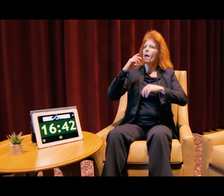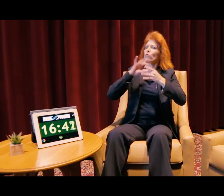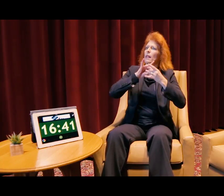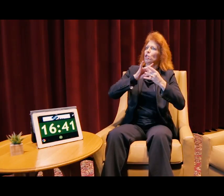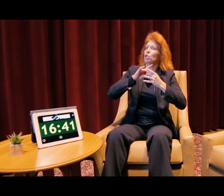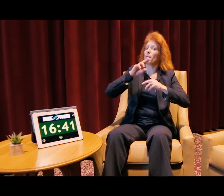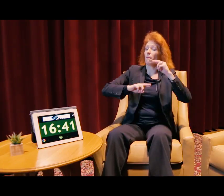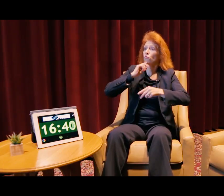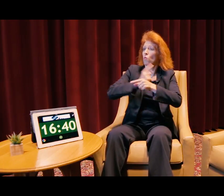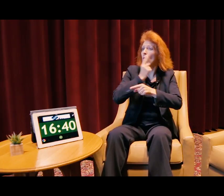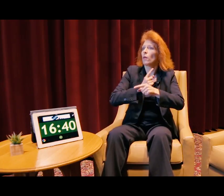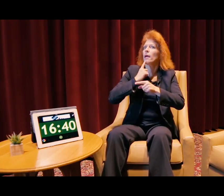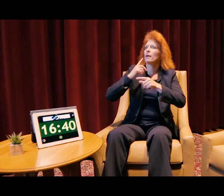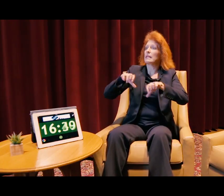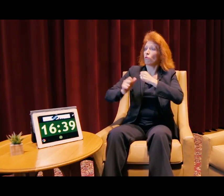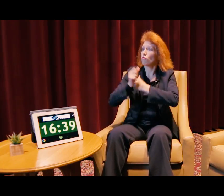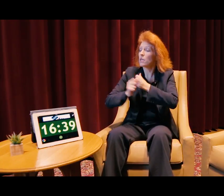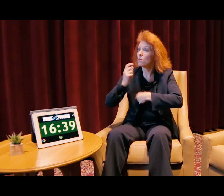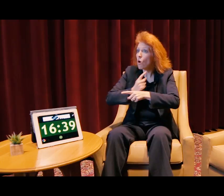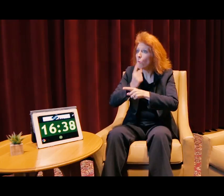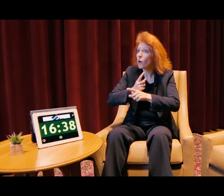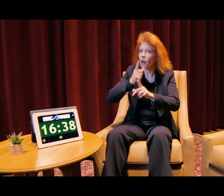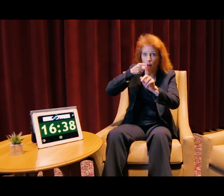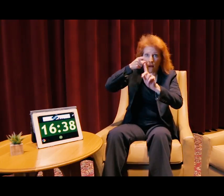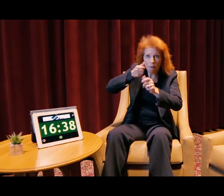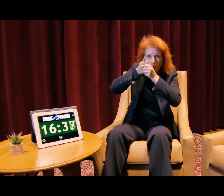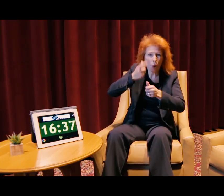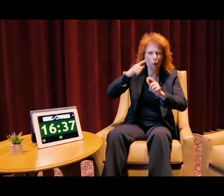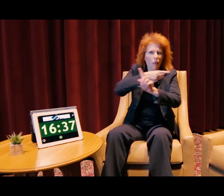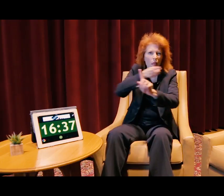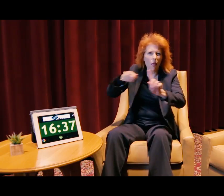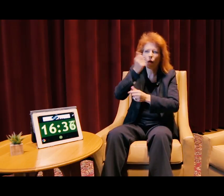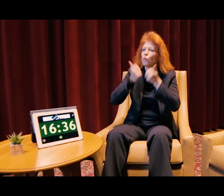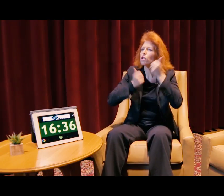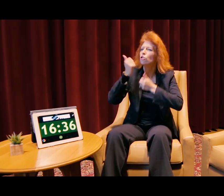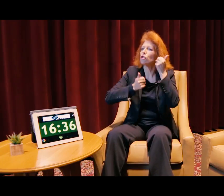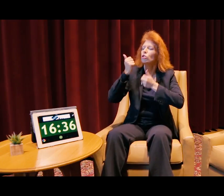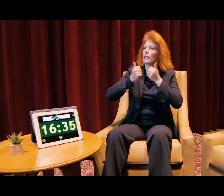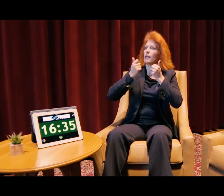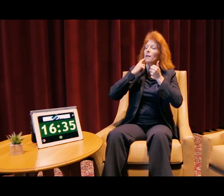Did I take the risks that I want to? I'm always trying to stay out of the field of doubt